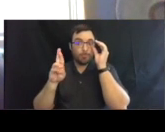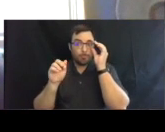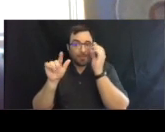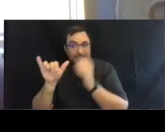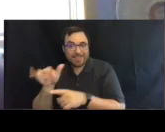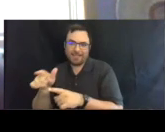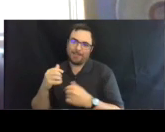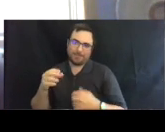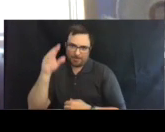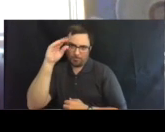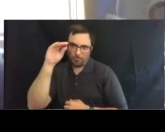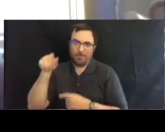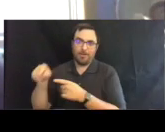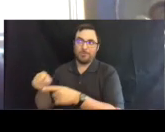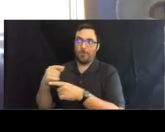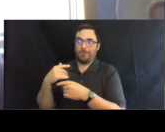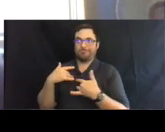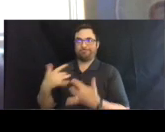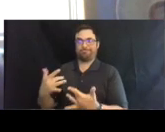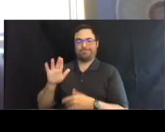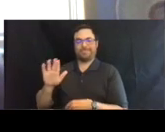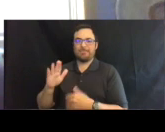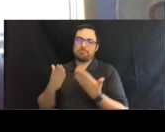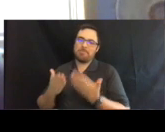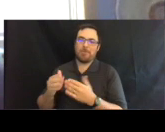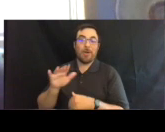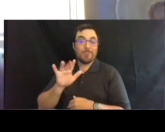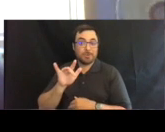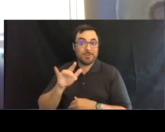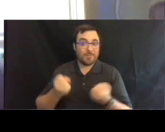I might have a 25 cars that go down a race track